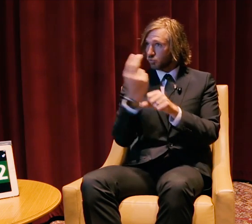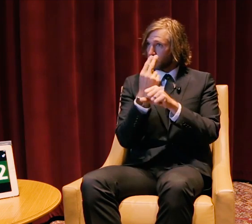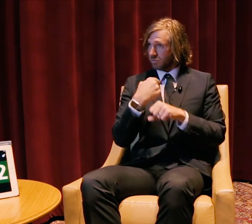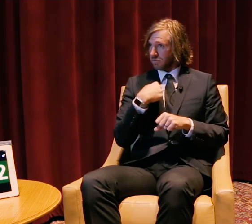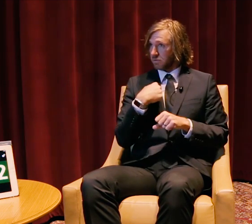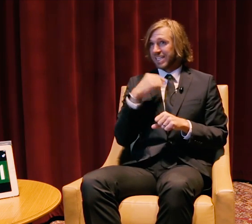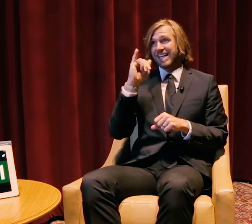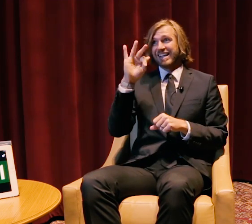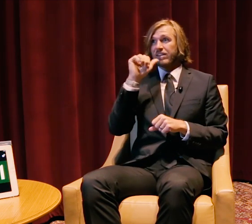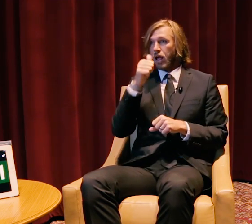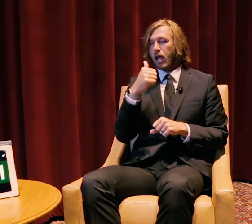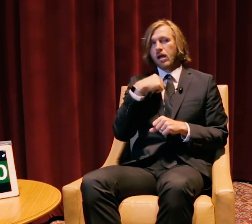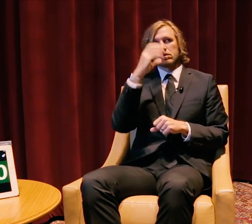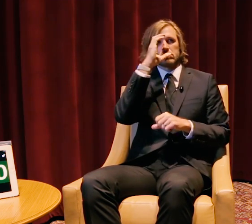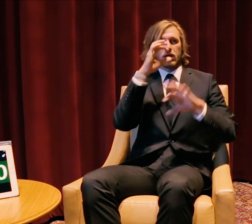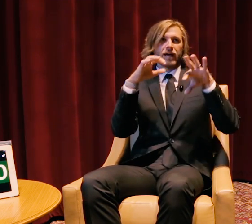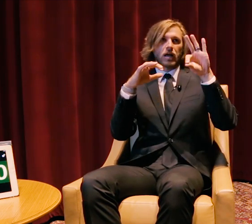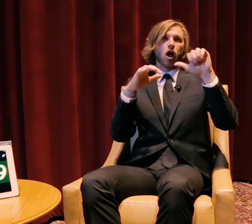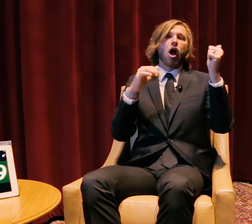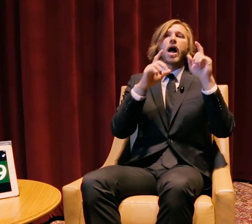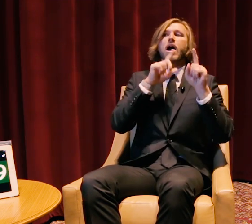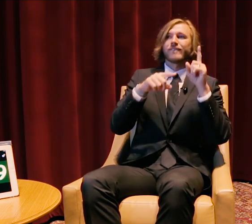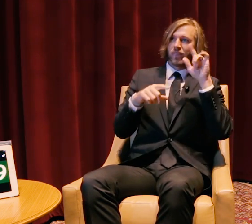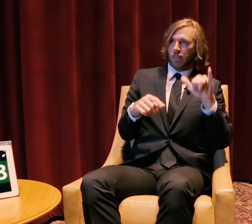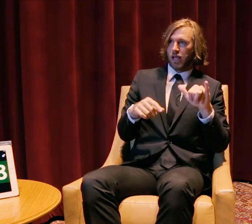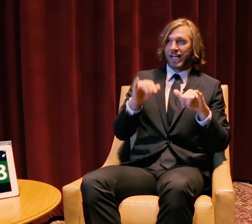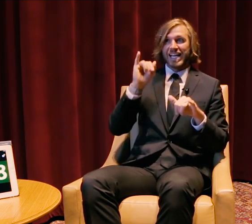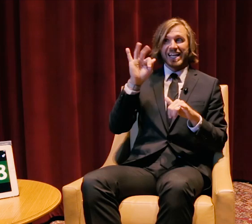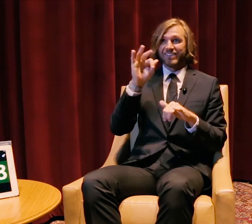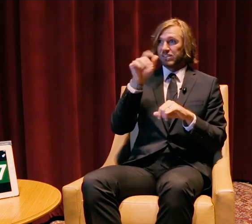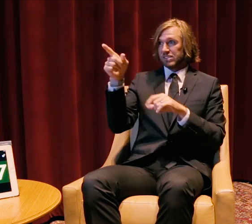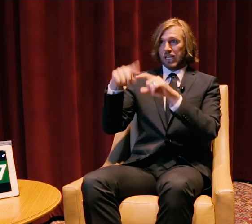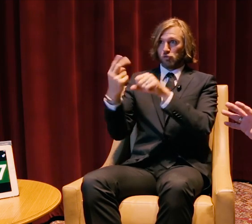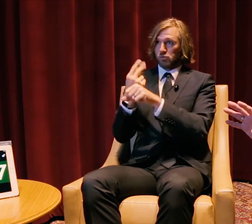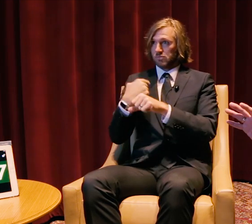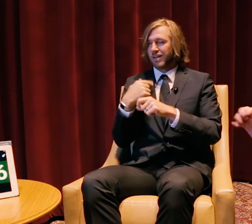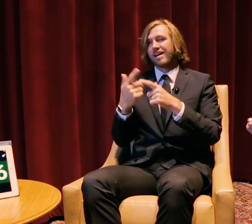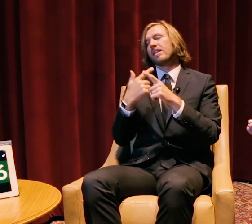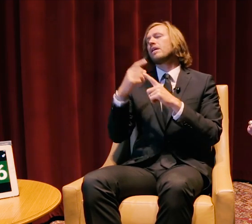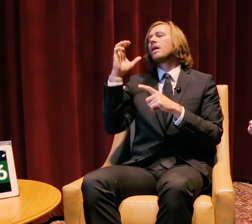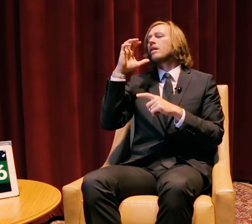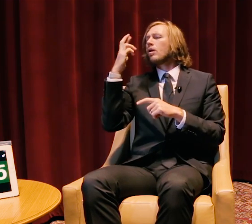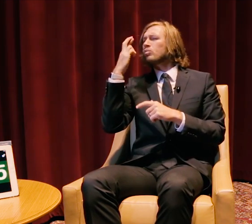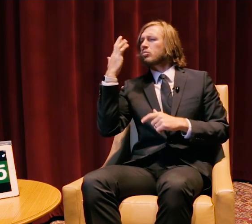If it's not, we need to find, we need to get the answer to that. If we're not relevant, then let's find out why we're not